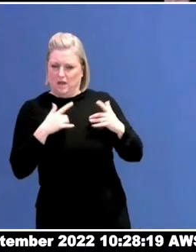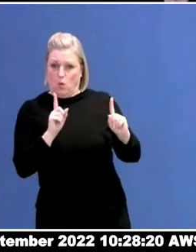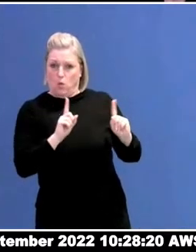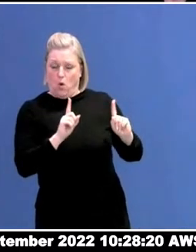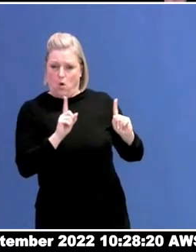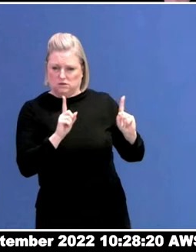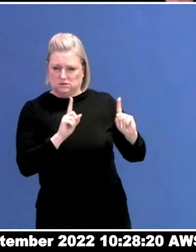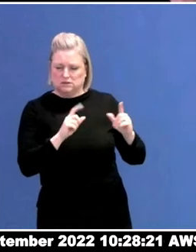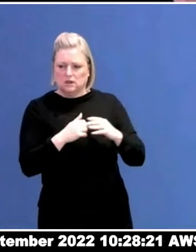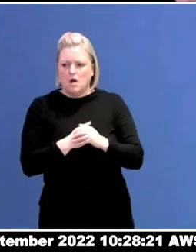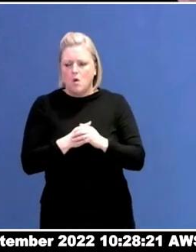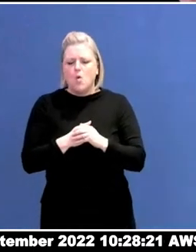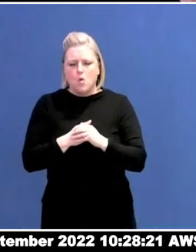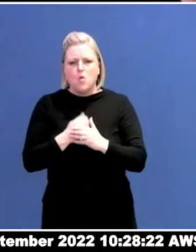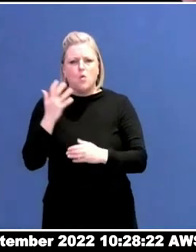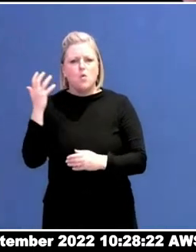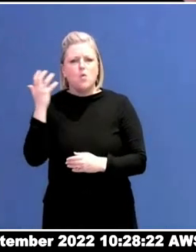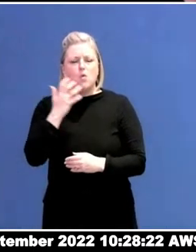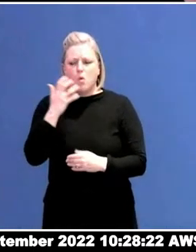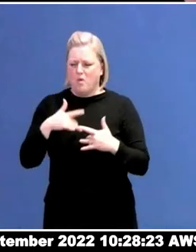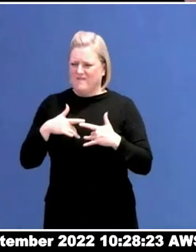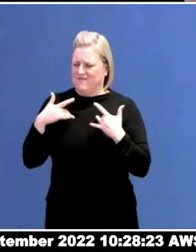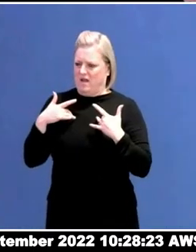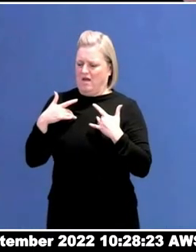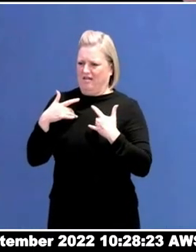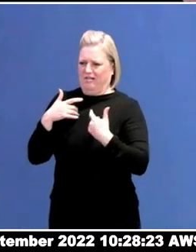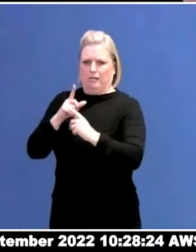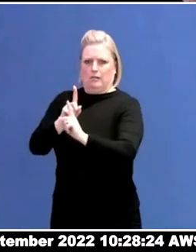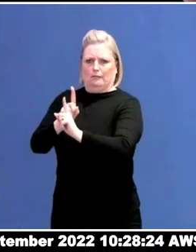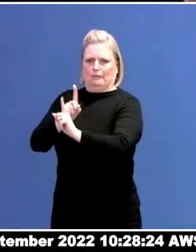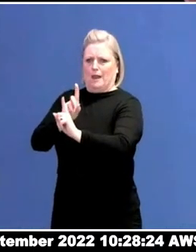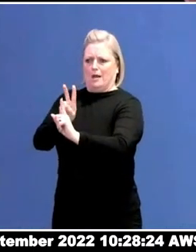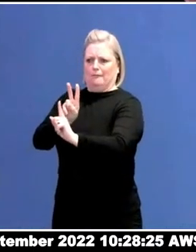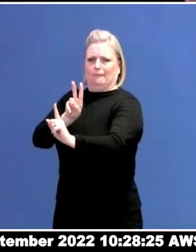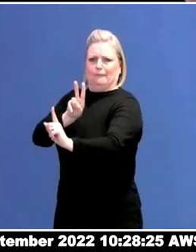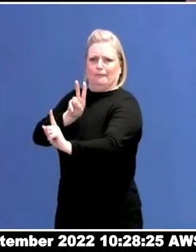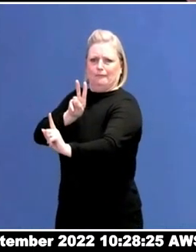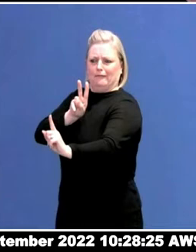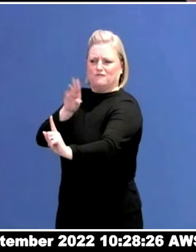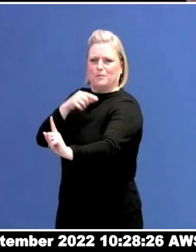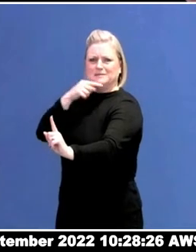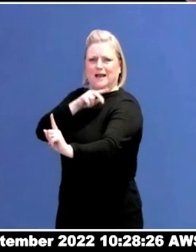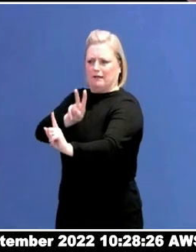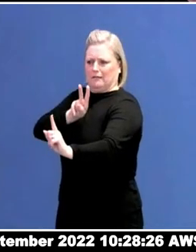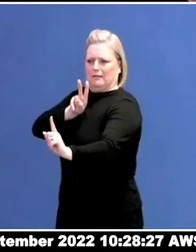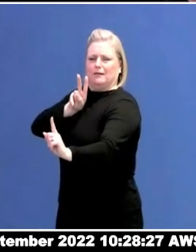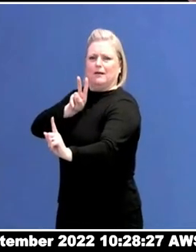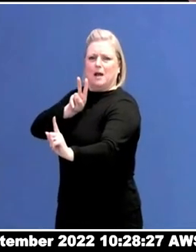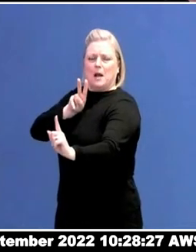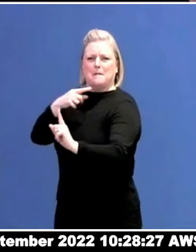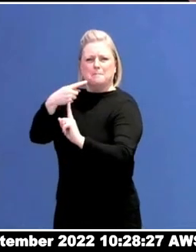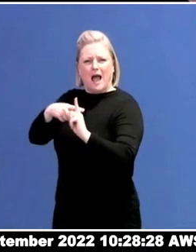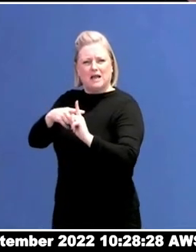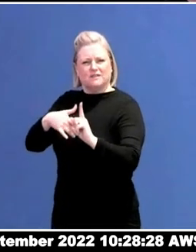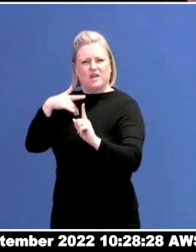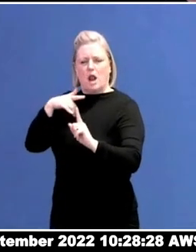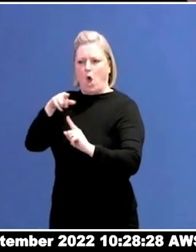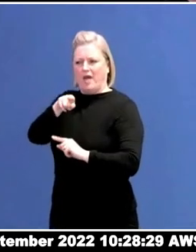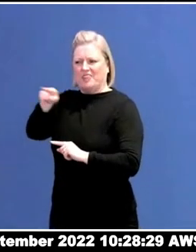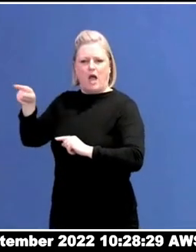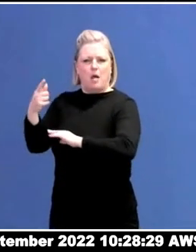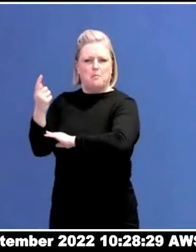Very sort of isolated and almost dismissed, like it was